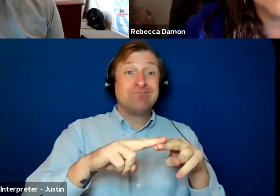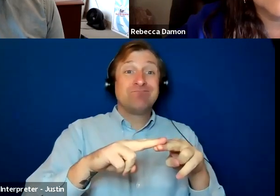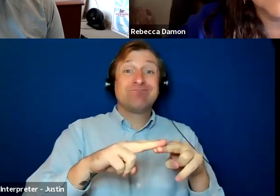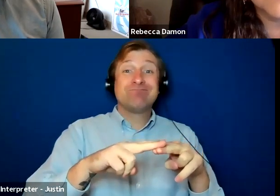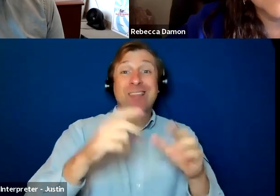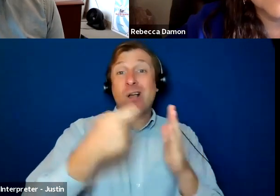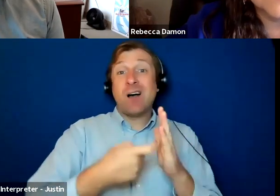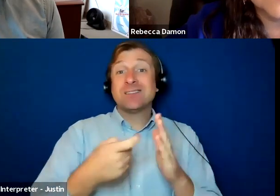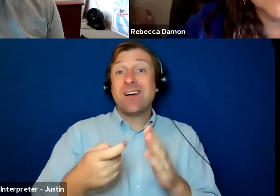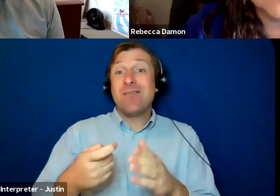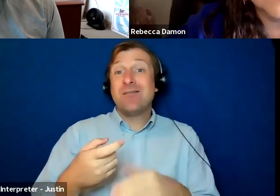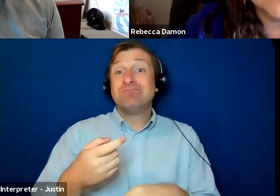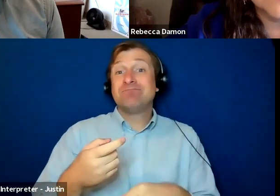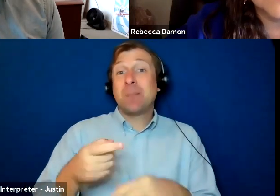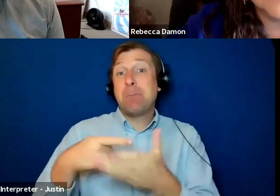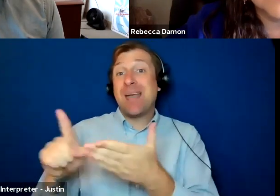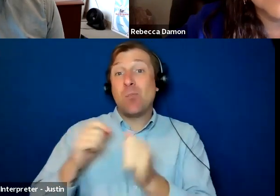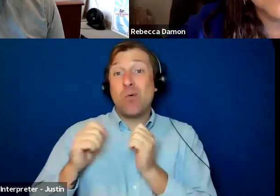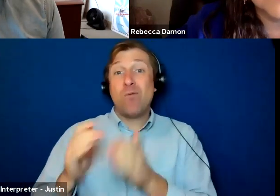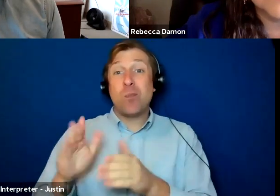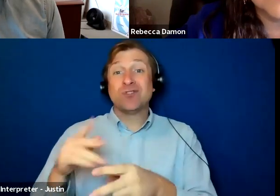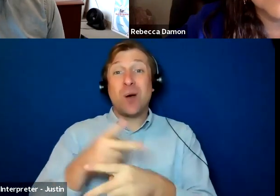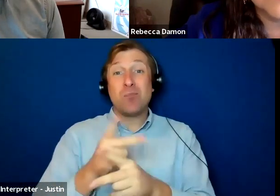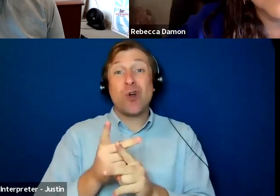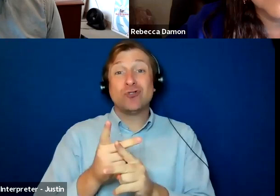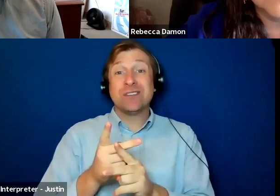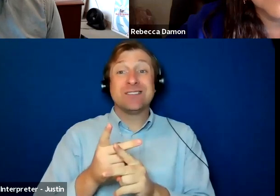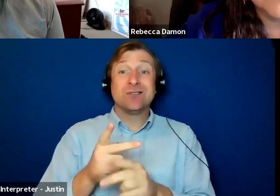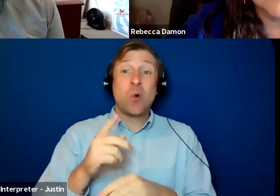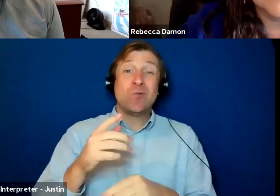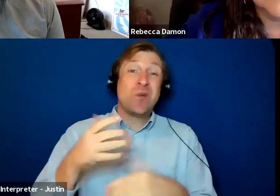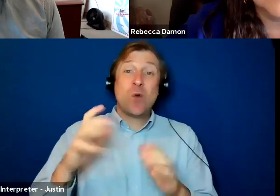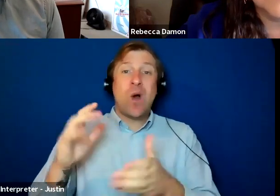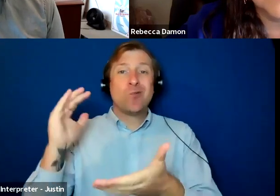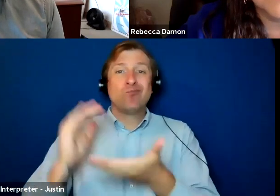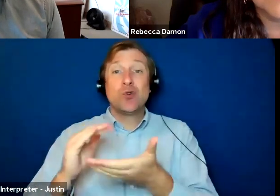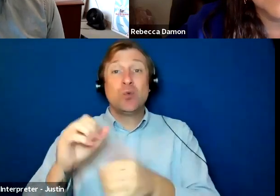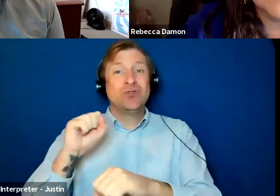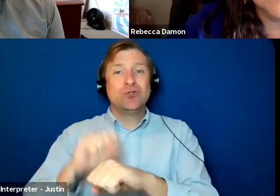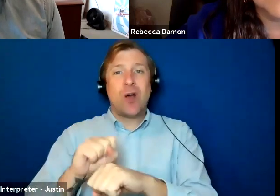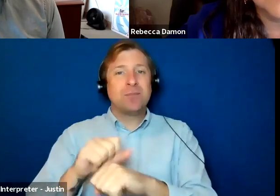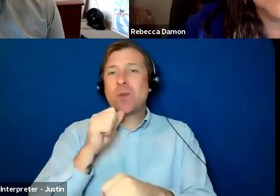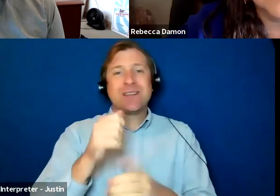on productions in terms of getting people jobs. So that is not part of this agreement and, by the way,